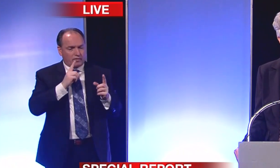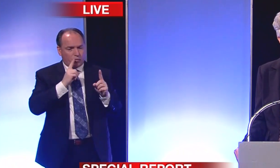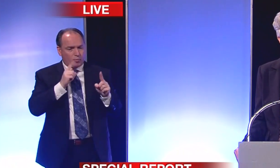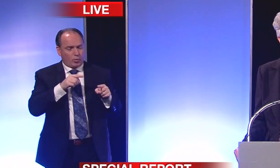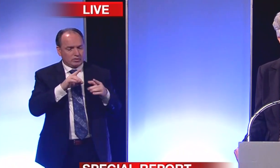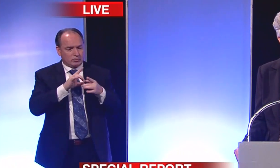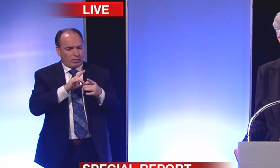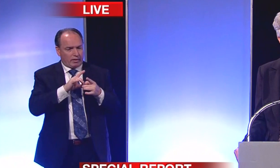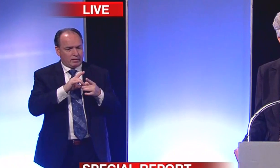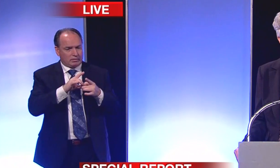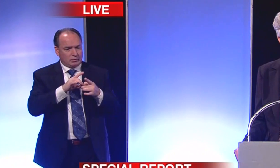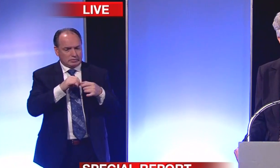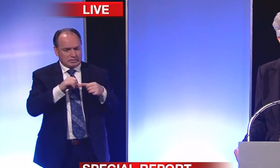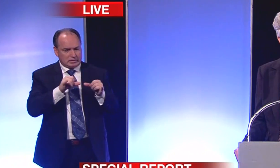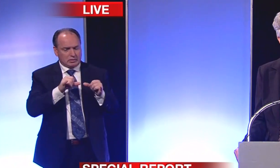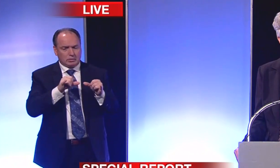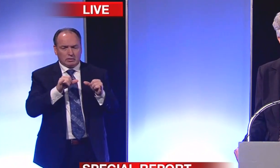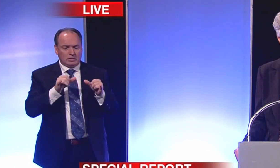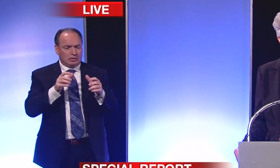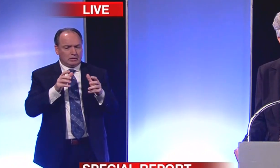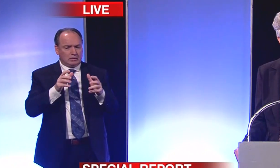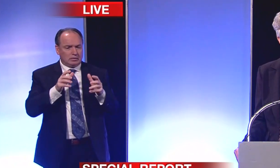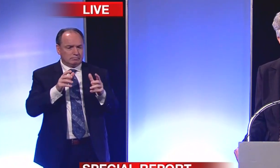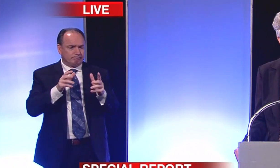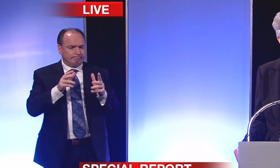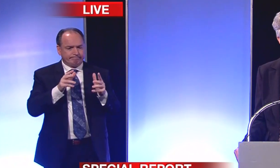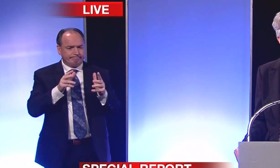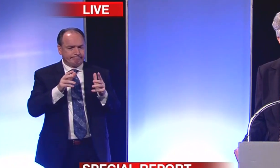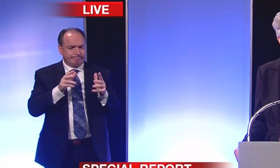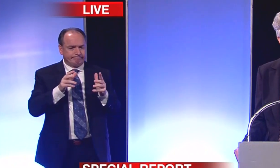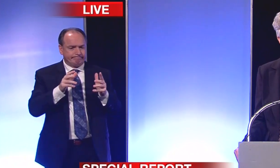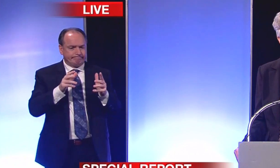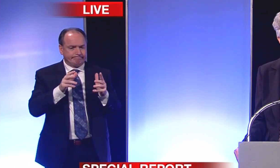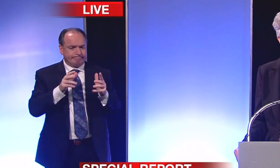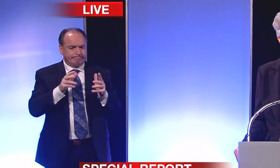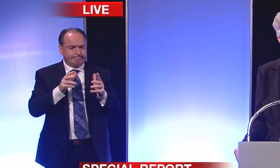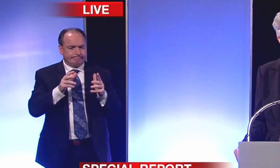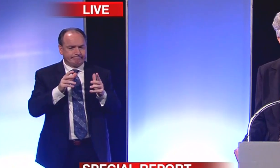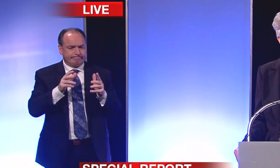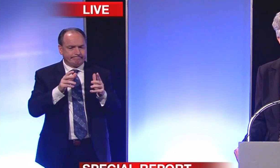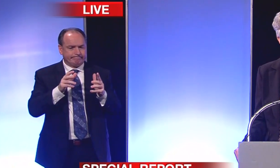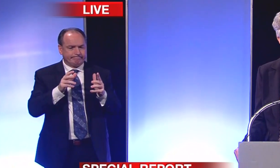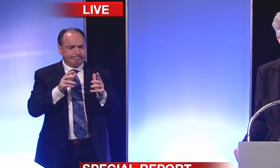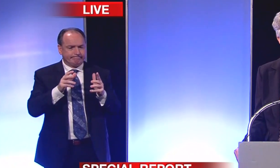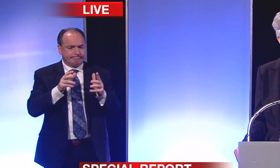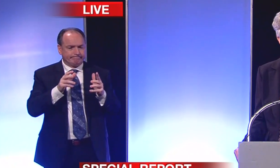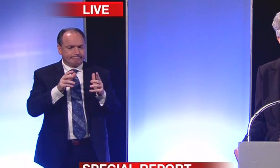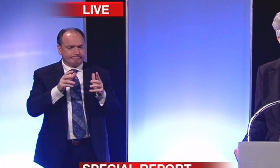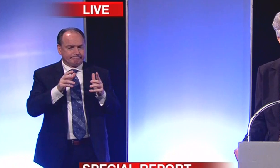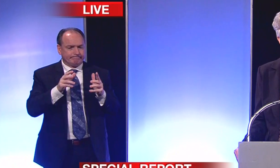THE AVAILABILITY OF THAT. AND ALSO THE CONCEPT THAT WE ARE HEARING LOTS OF REPORTS